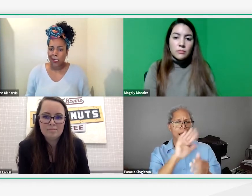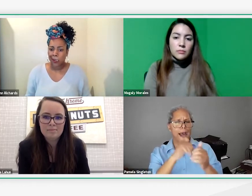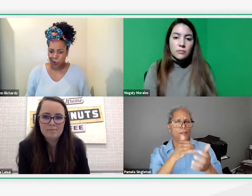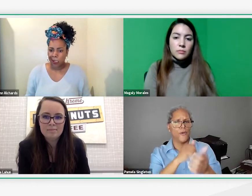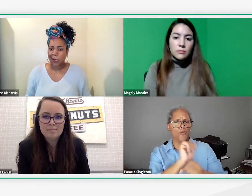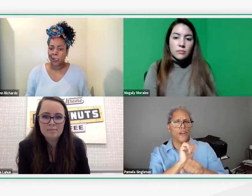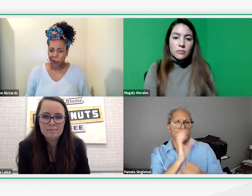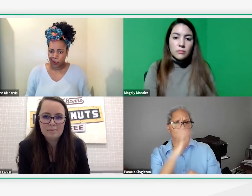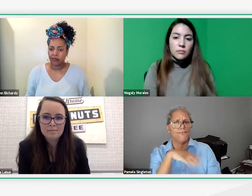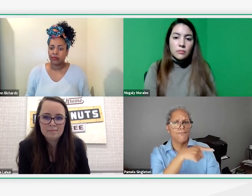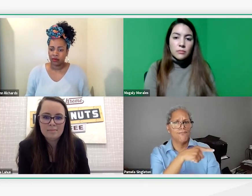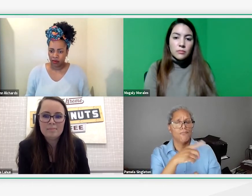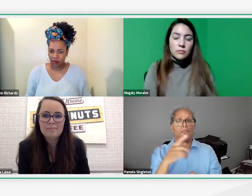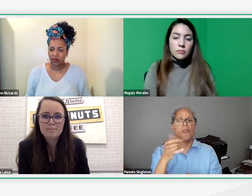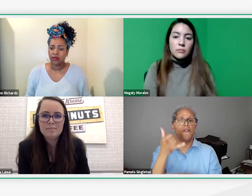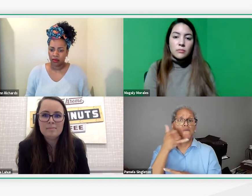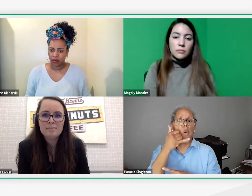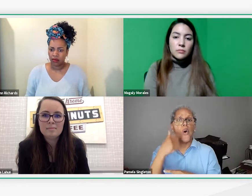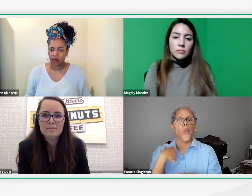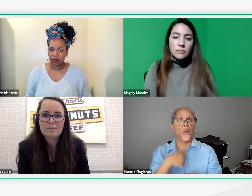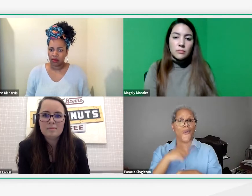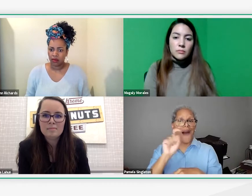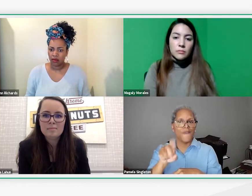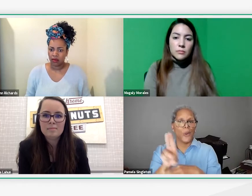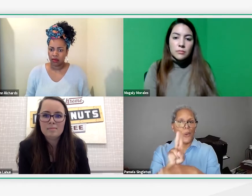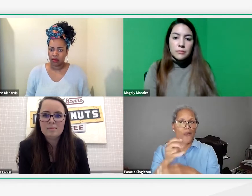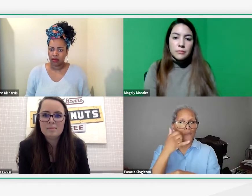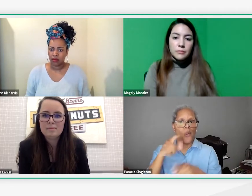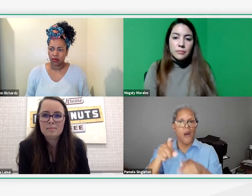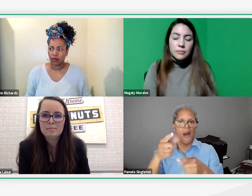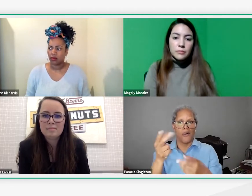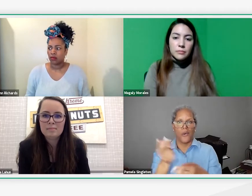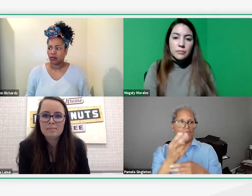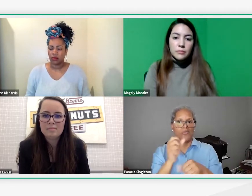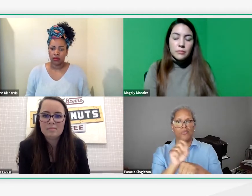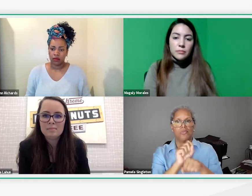etc. For your car, it's interesting how it works, but mileage usually is a better deduction.